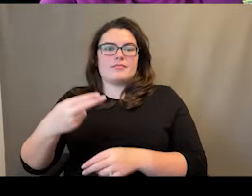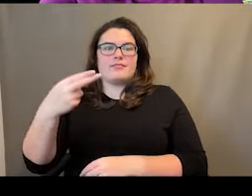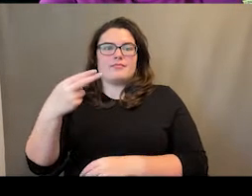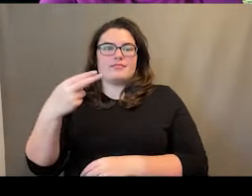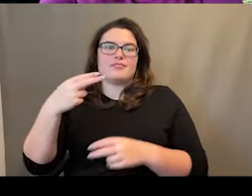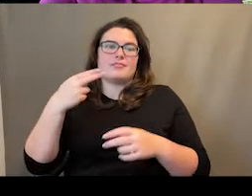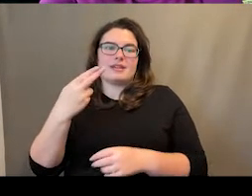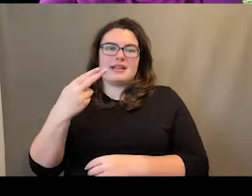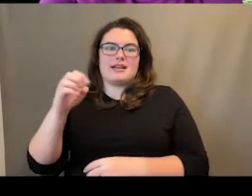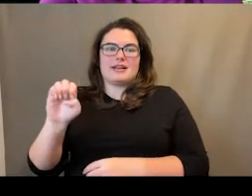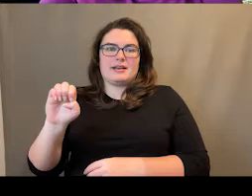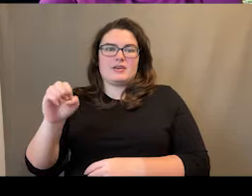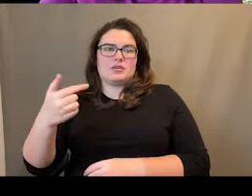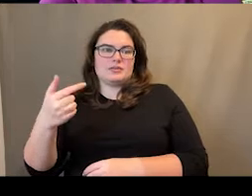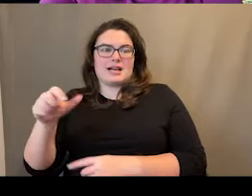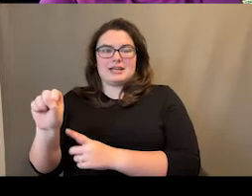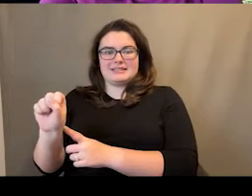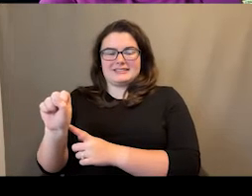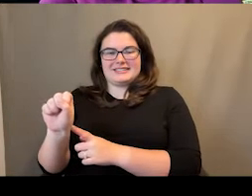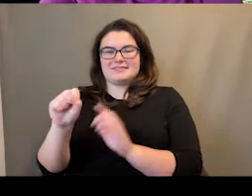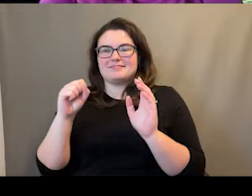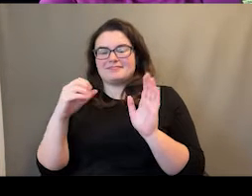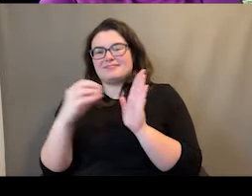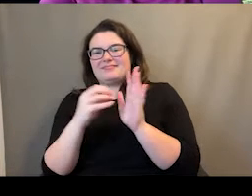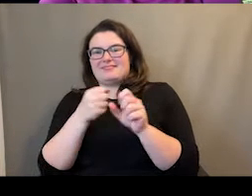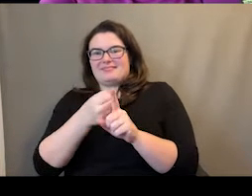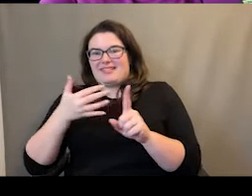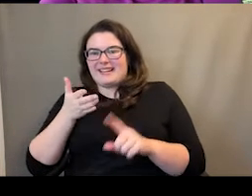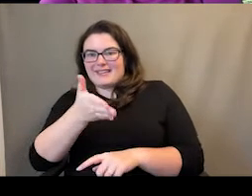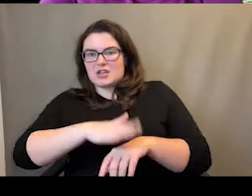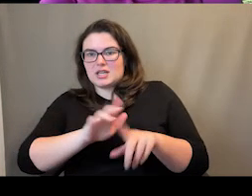Environment and Geographical Sciences. Then we have another program